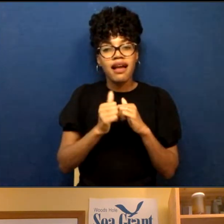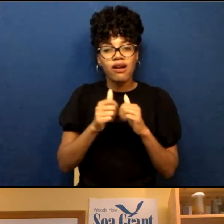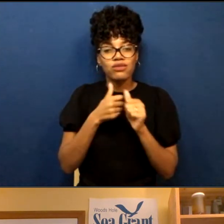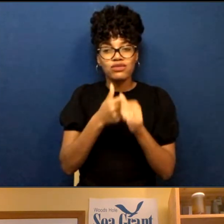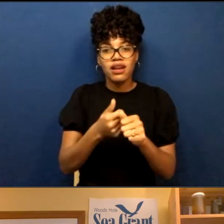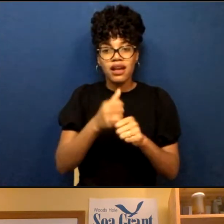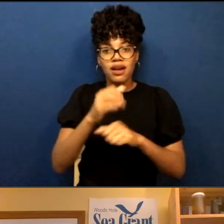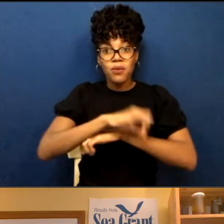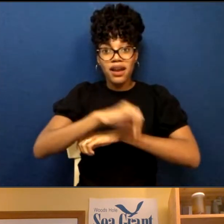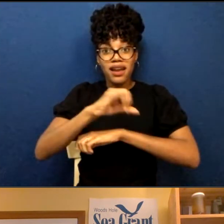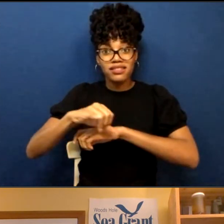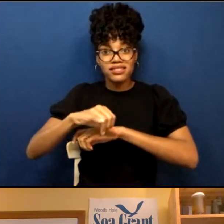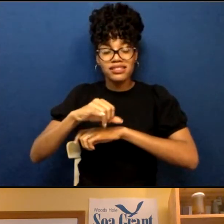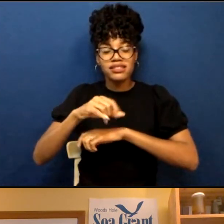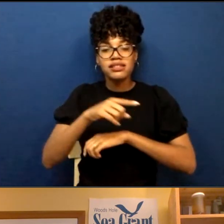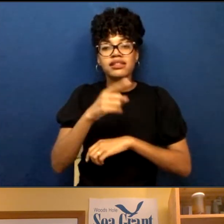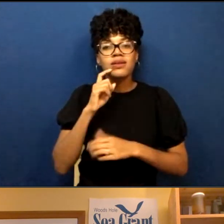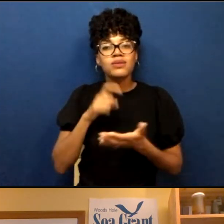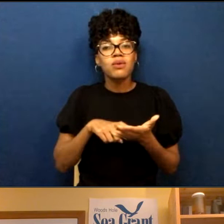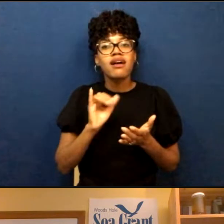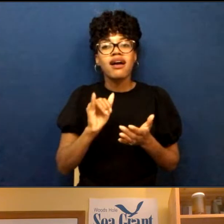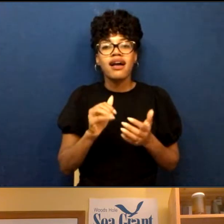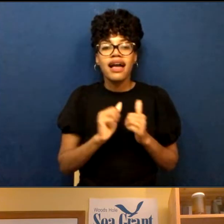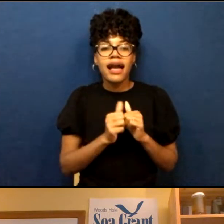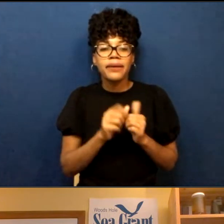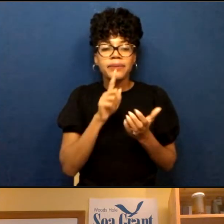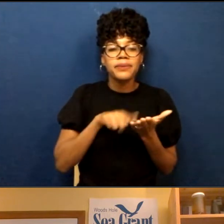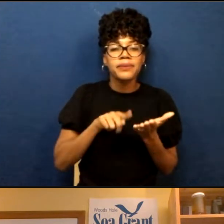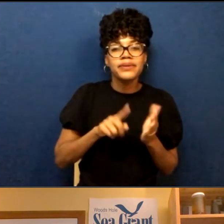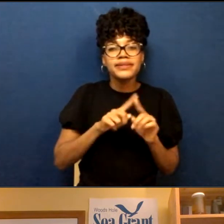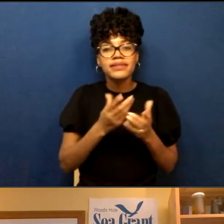how you could tell different things about their movement. So check that out too if you're interested